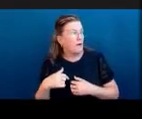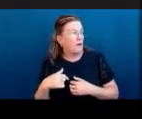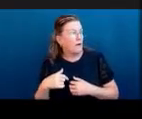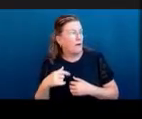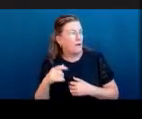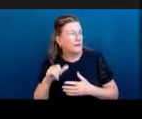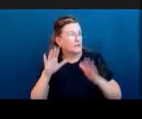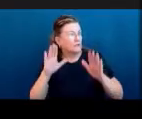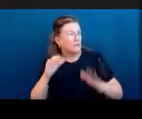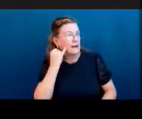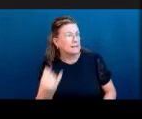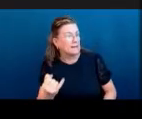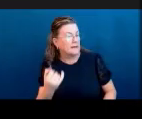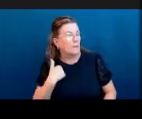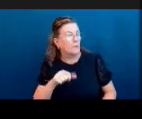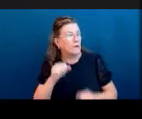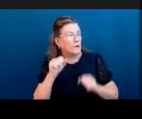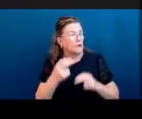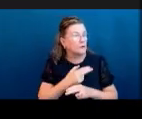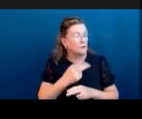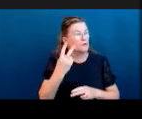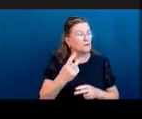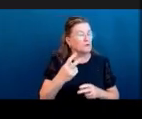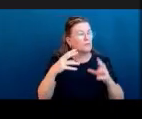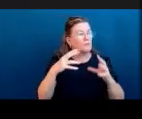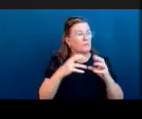a great idea. We could use two marshmallows, and then we could